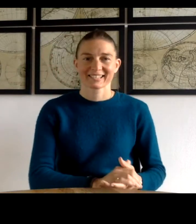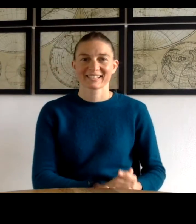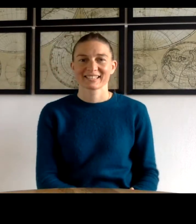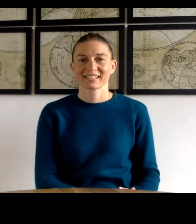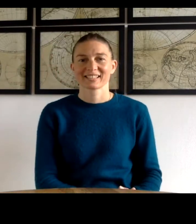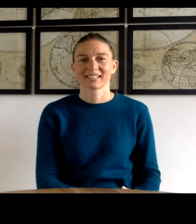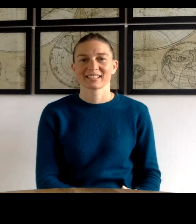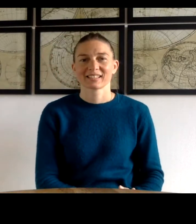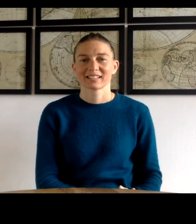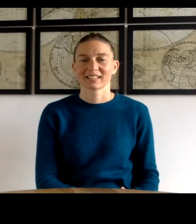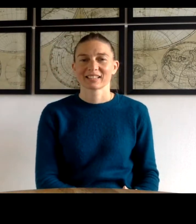Hello?